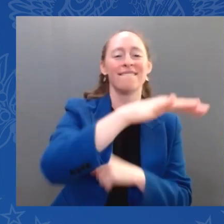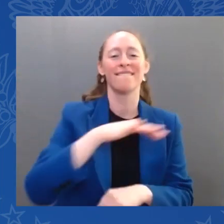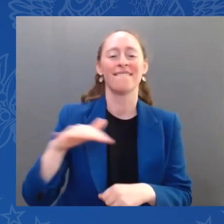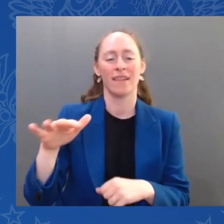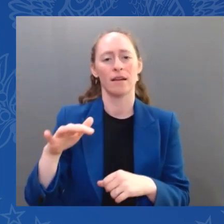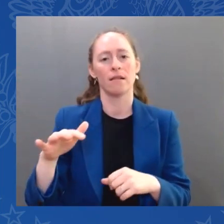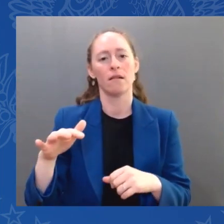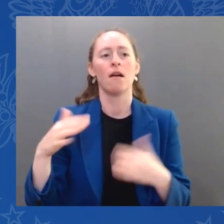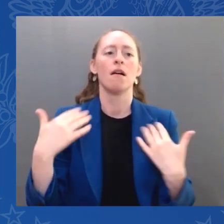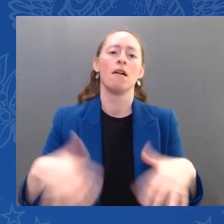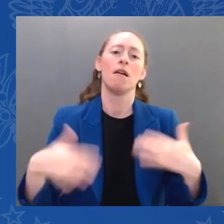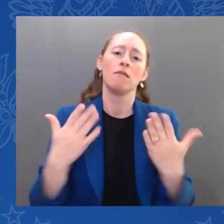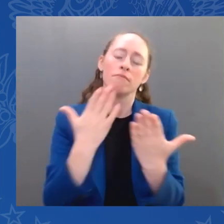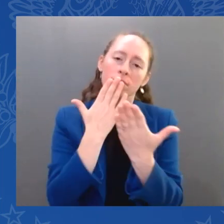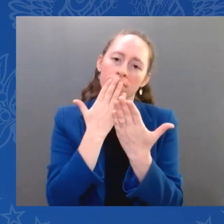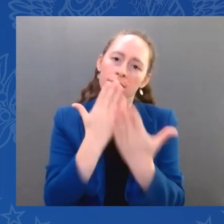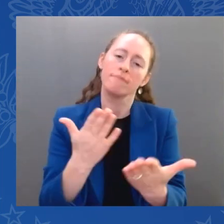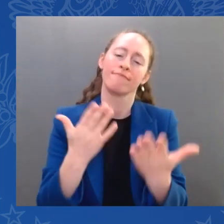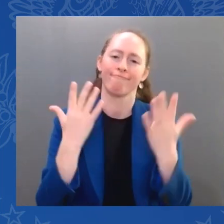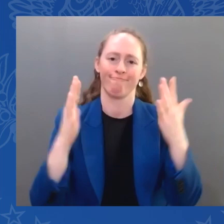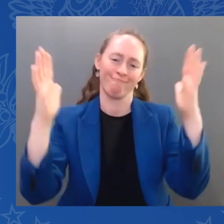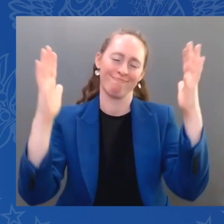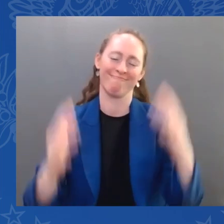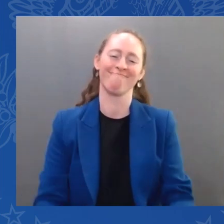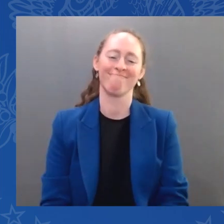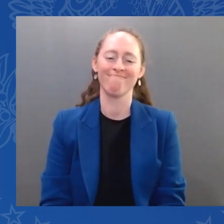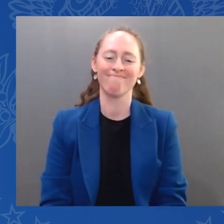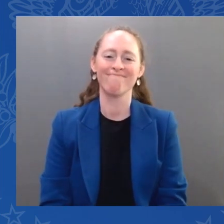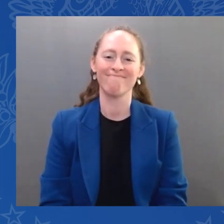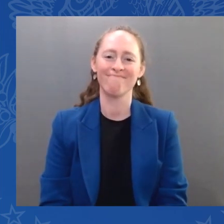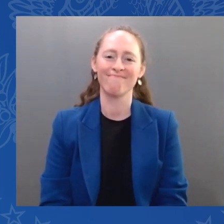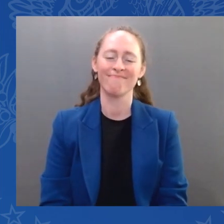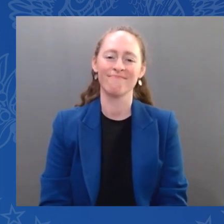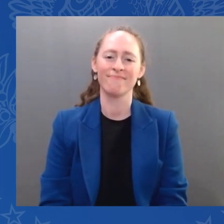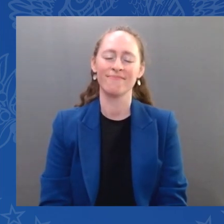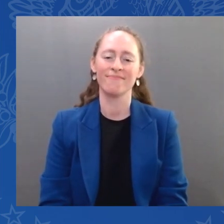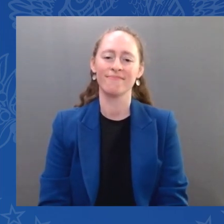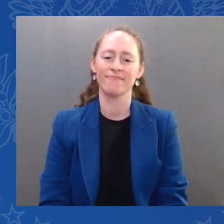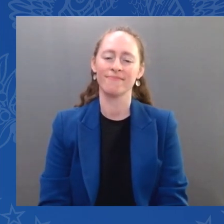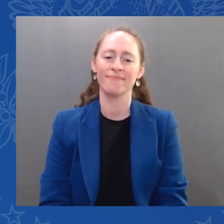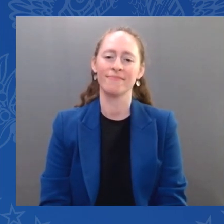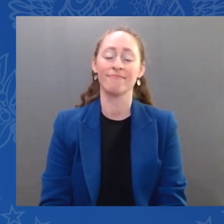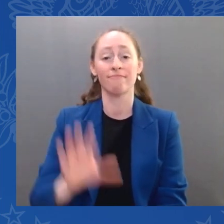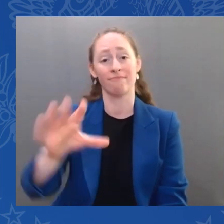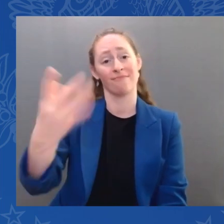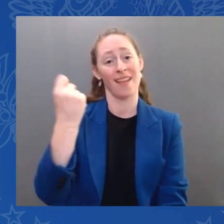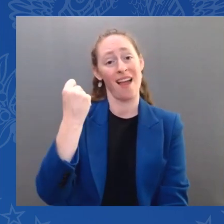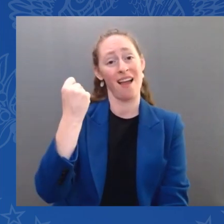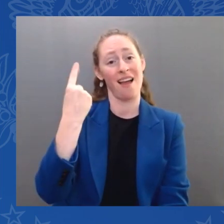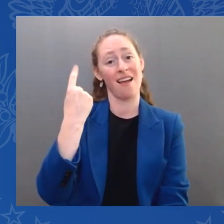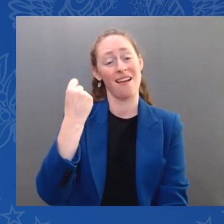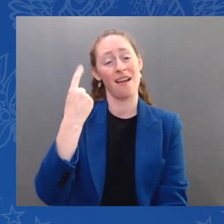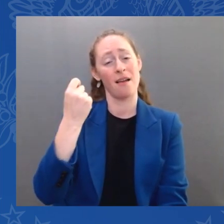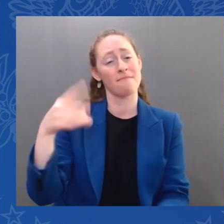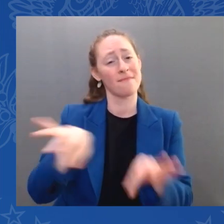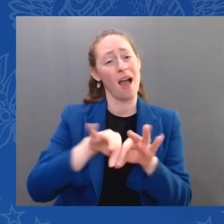But as all of us know, gathered here today, we would not be here were it not for the vision,